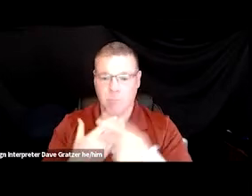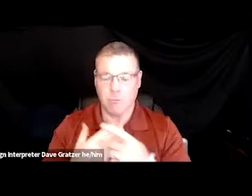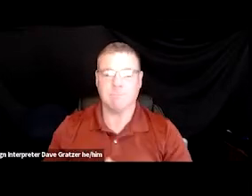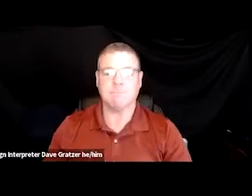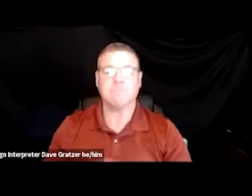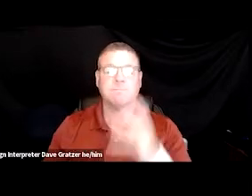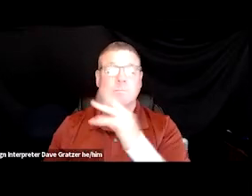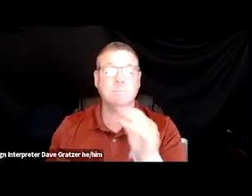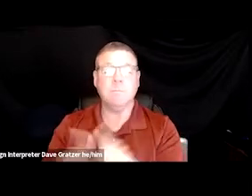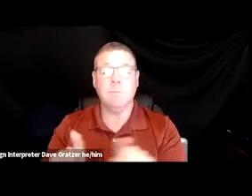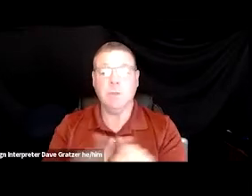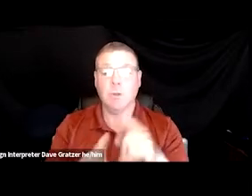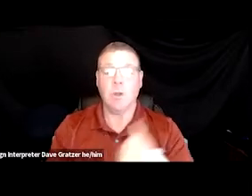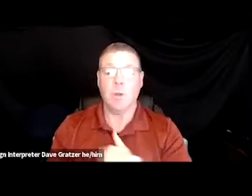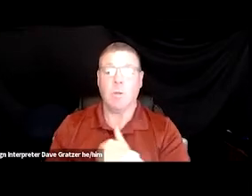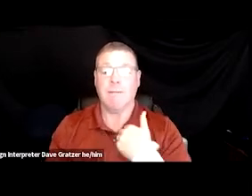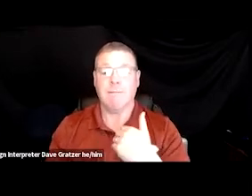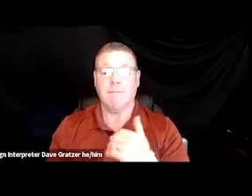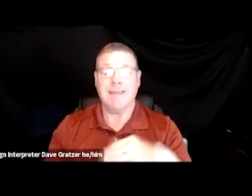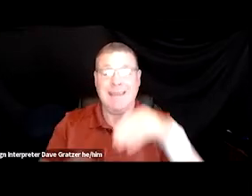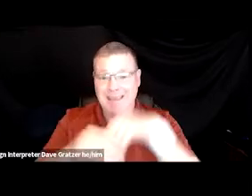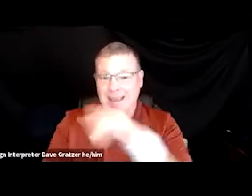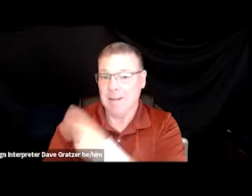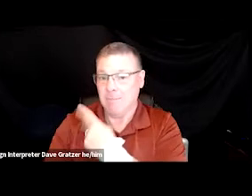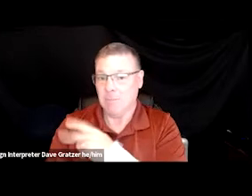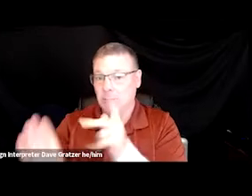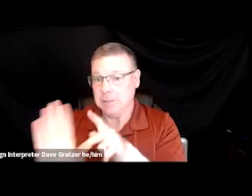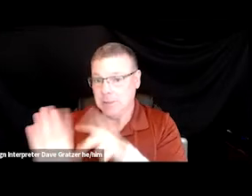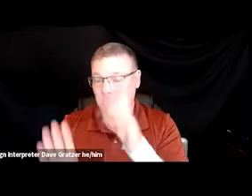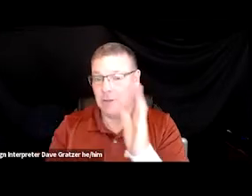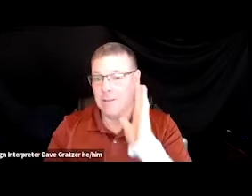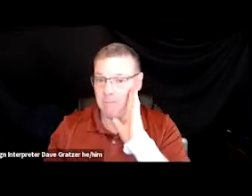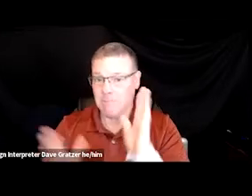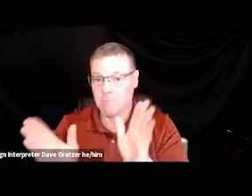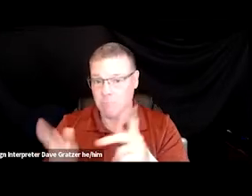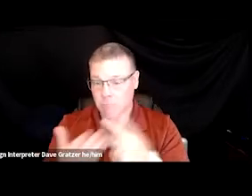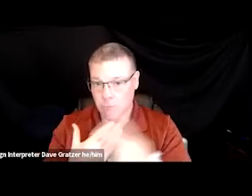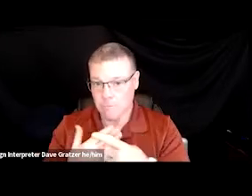We also have inpatient psychiatric bed programs where local authorities will subcontract